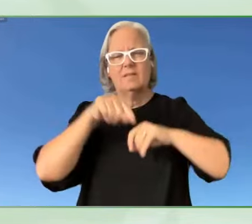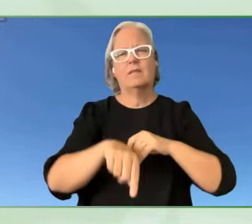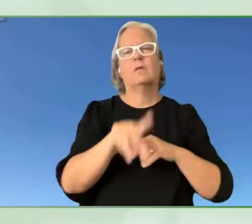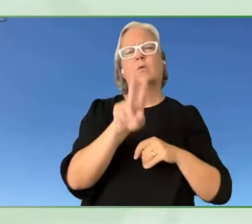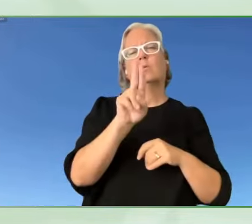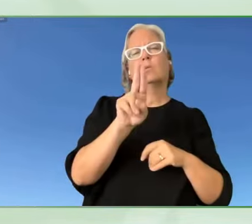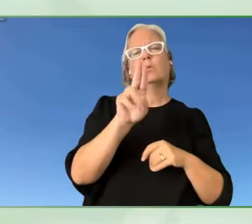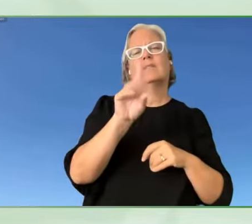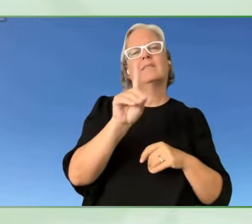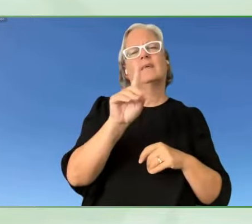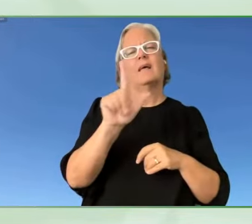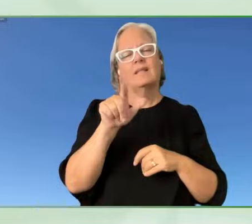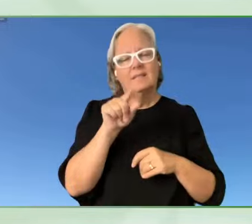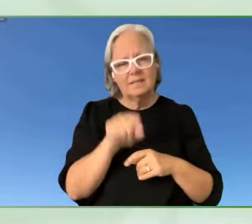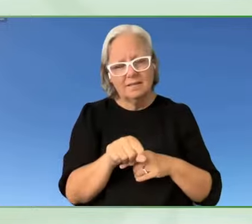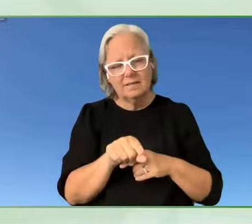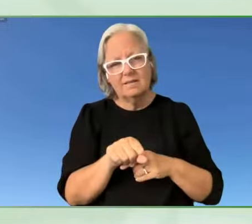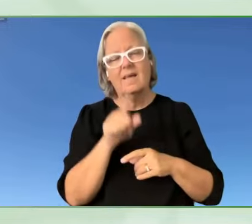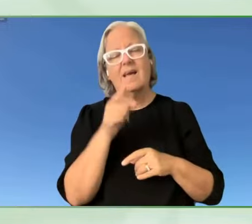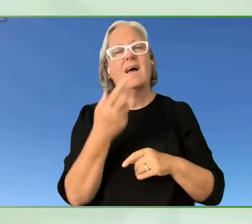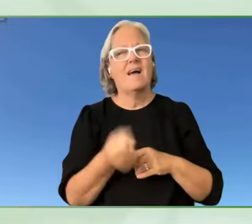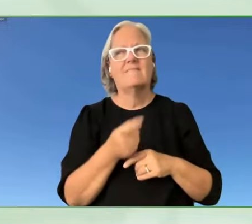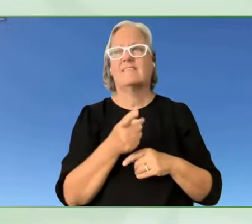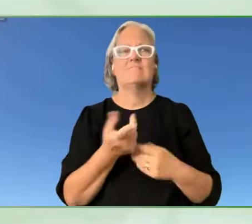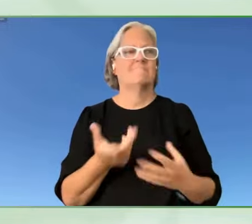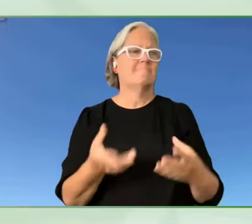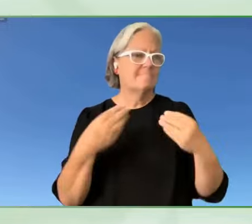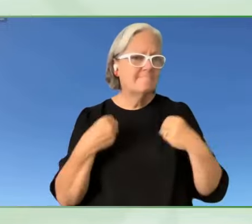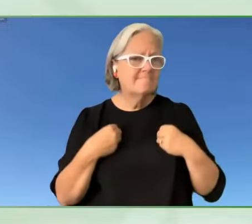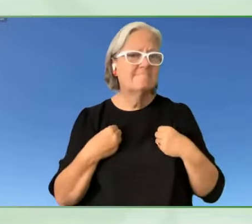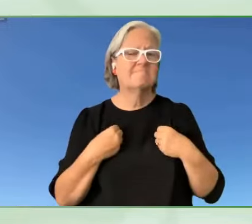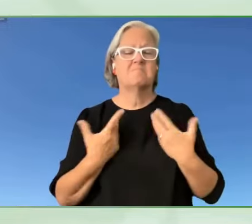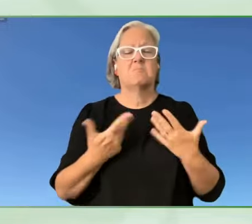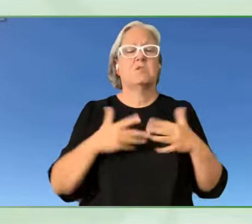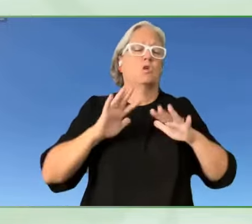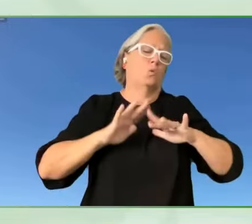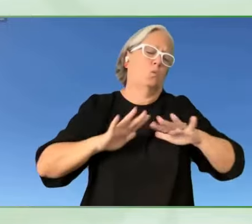Justice is all the disparities we are talking of is diminished.